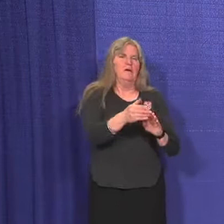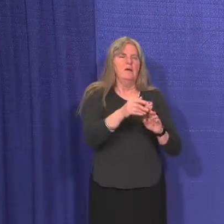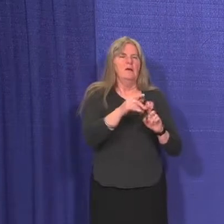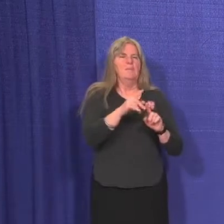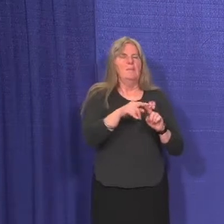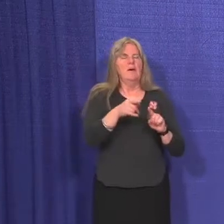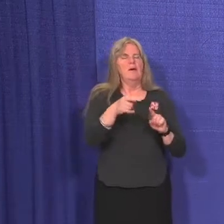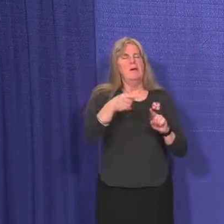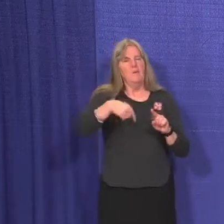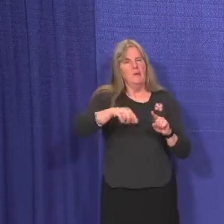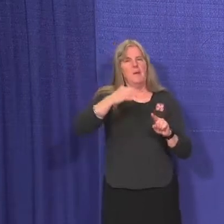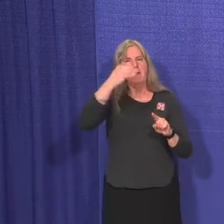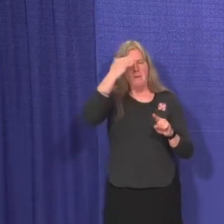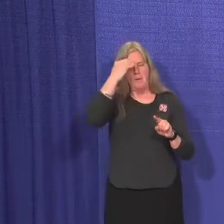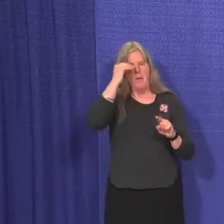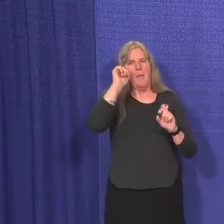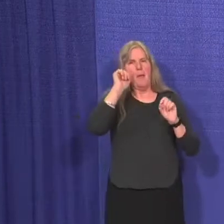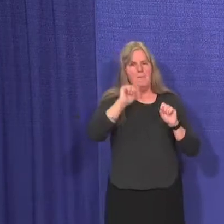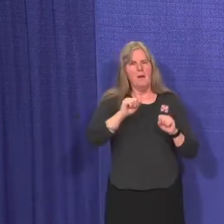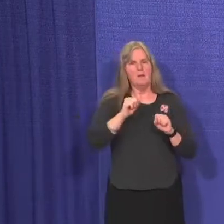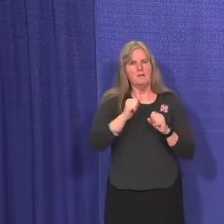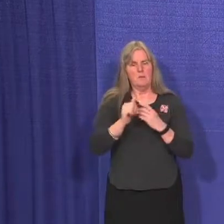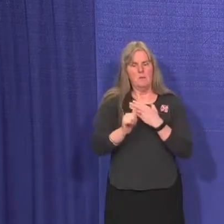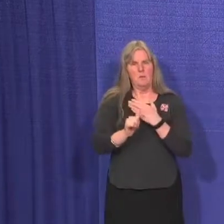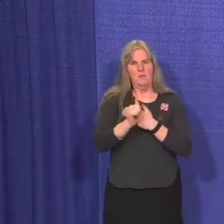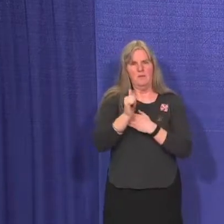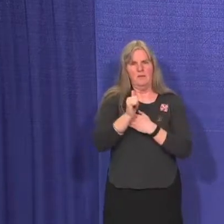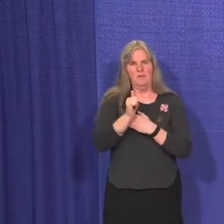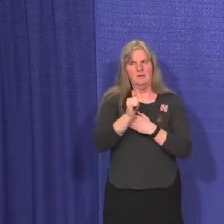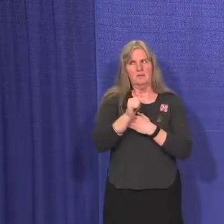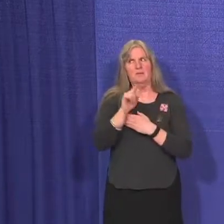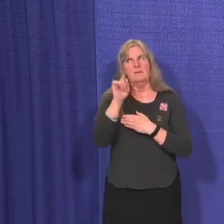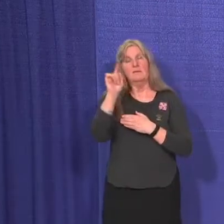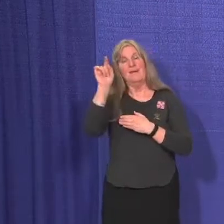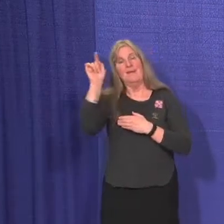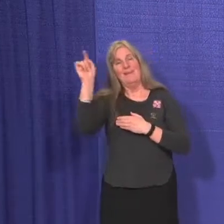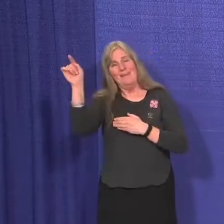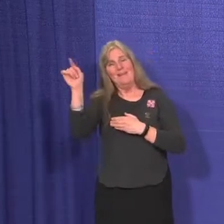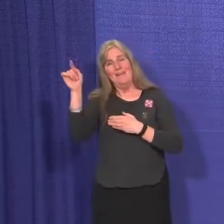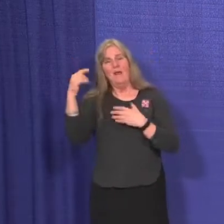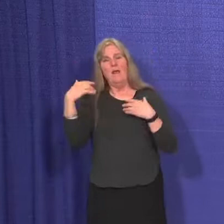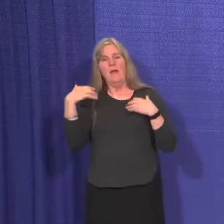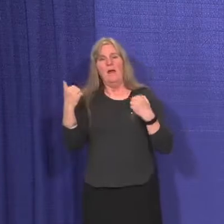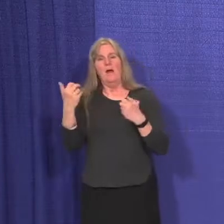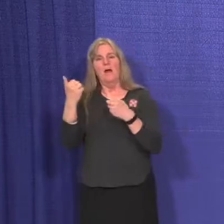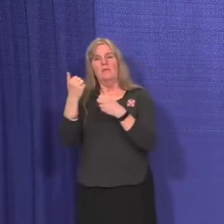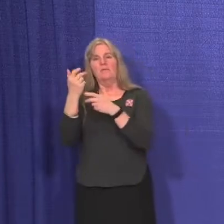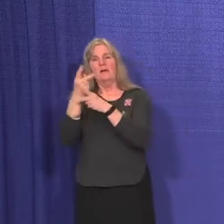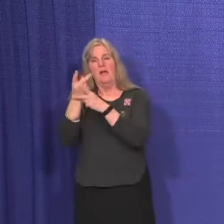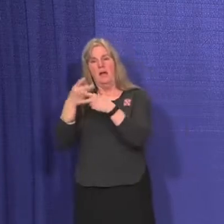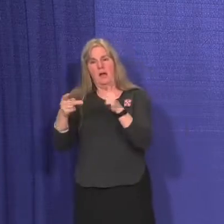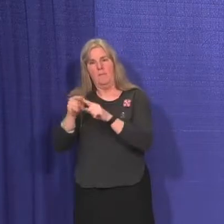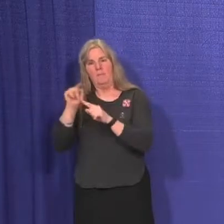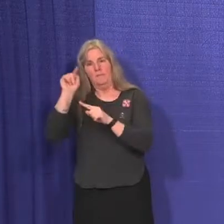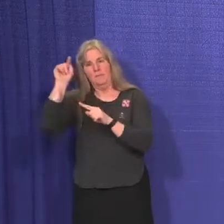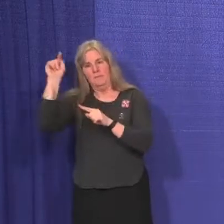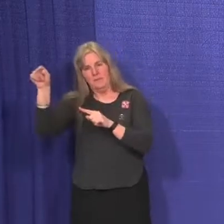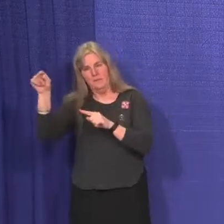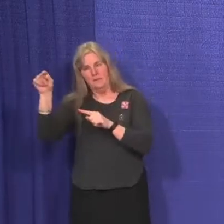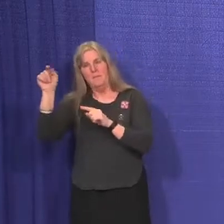ultimately resulted in the death and the COVID infection may at